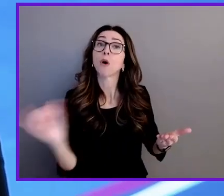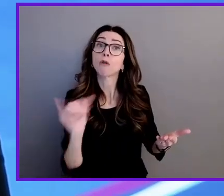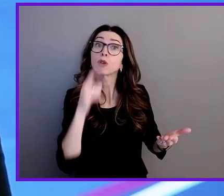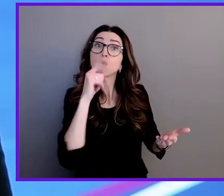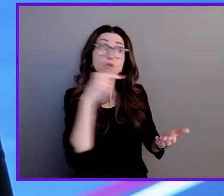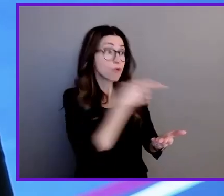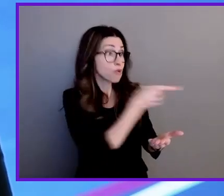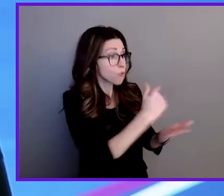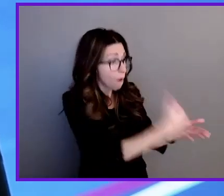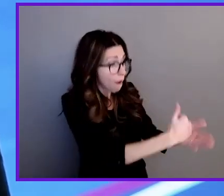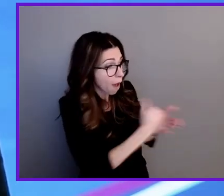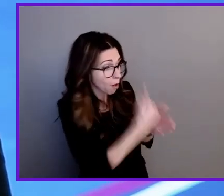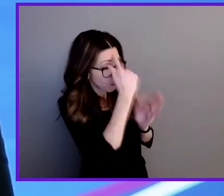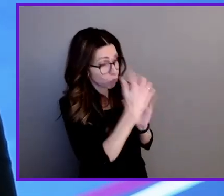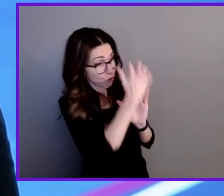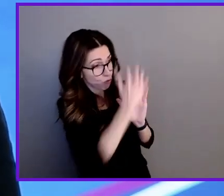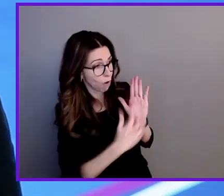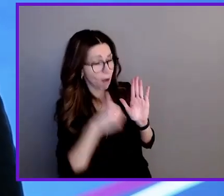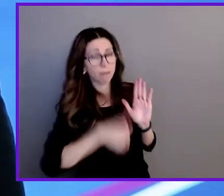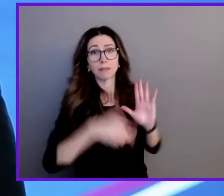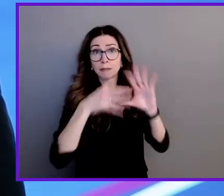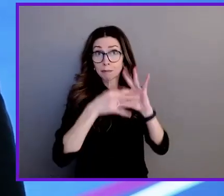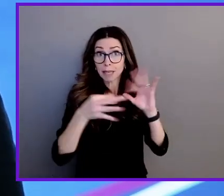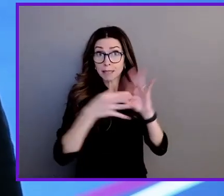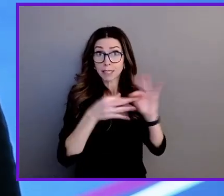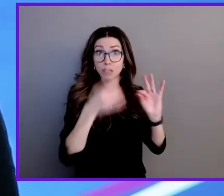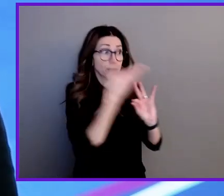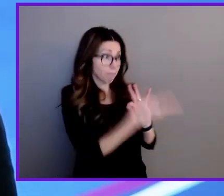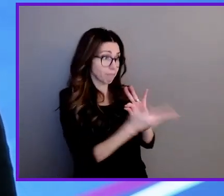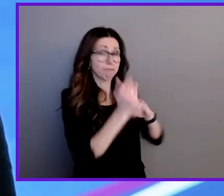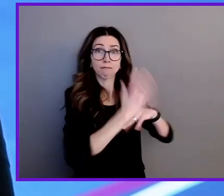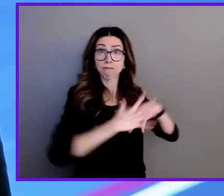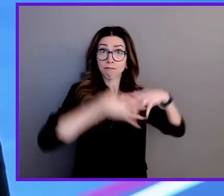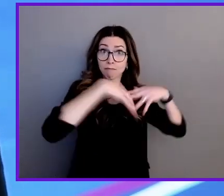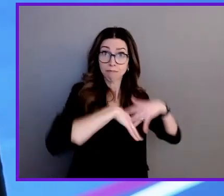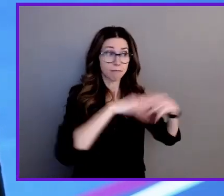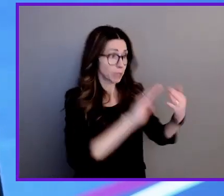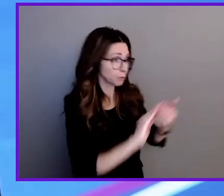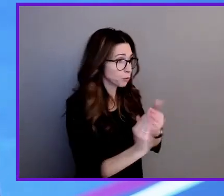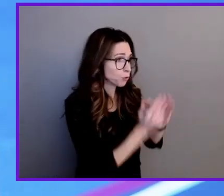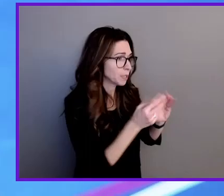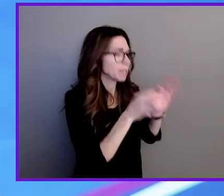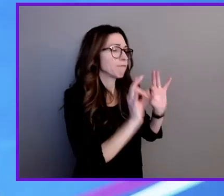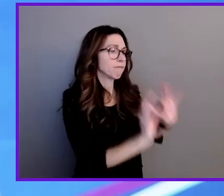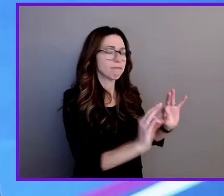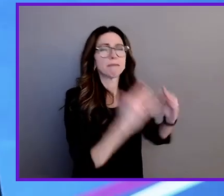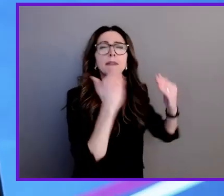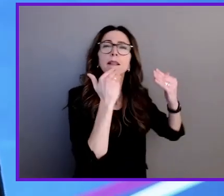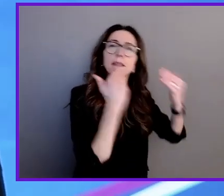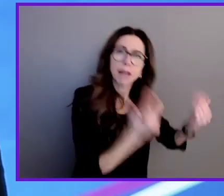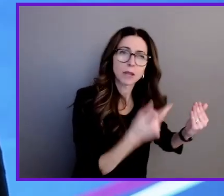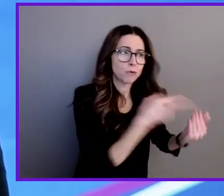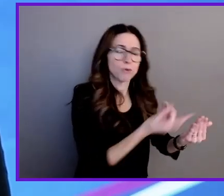and we thank them for their generosity and collaboration. So, this is the first annual public meeting held